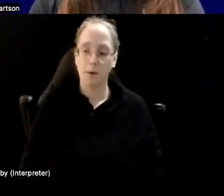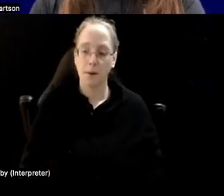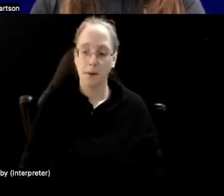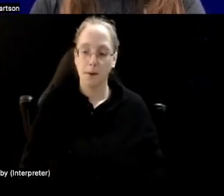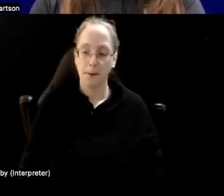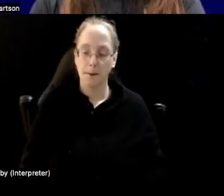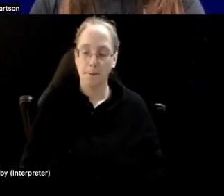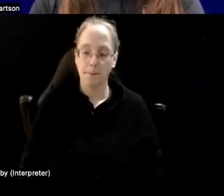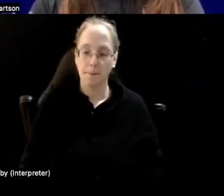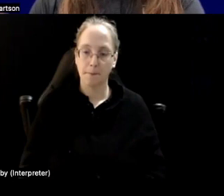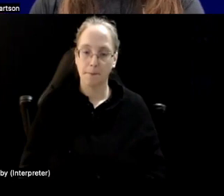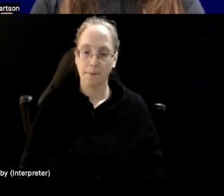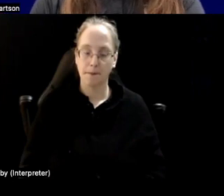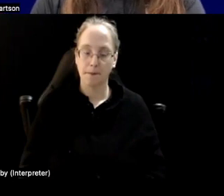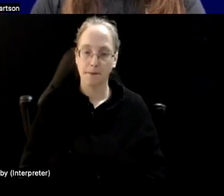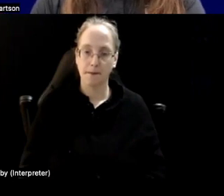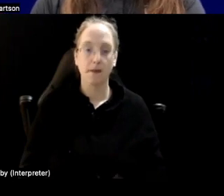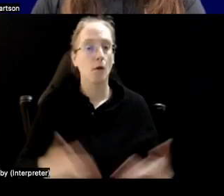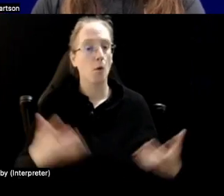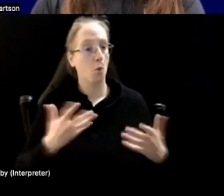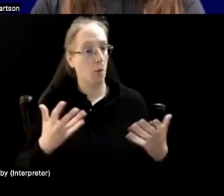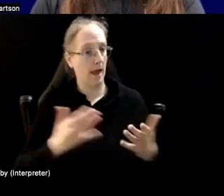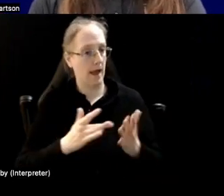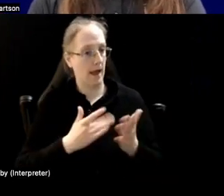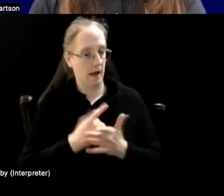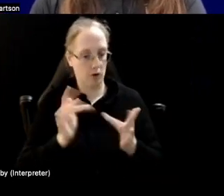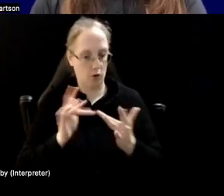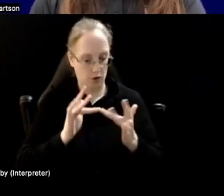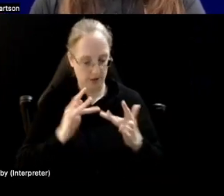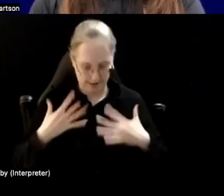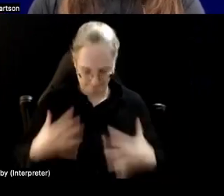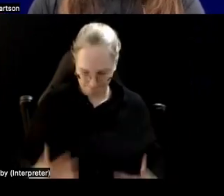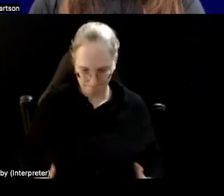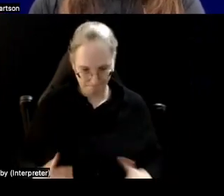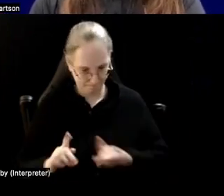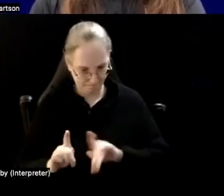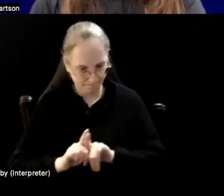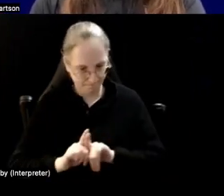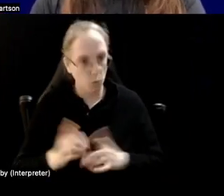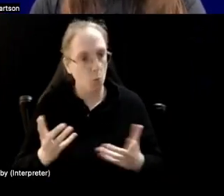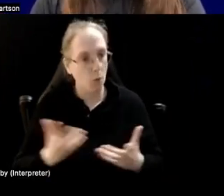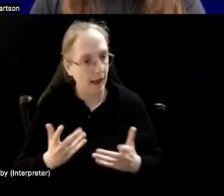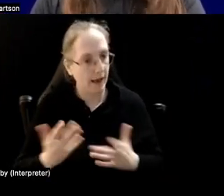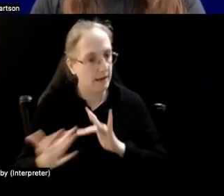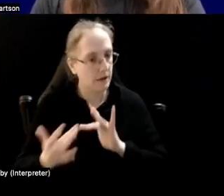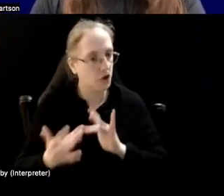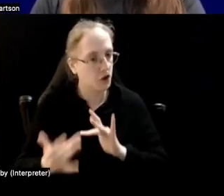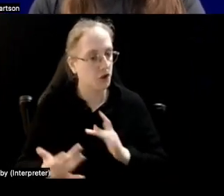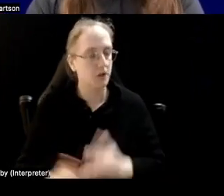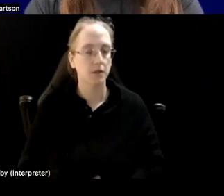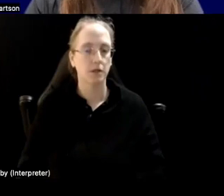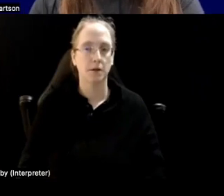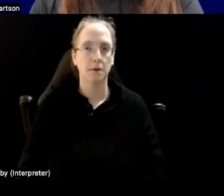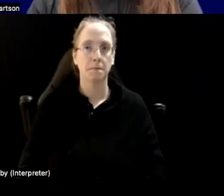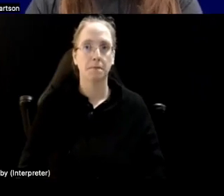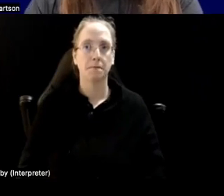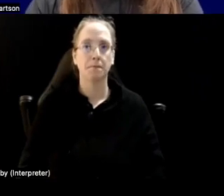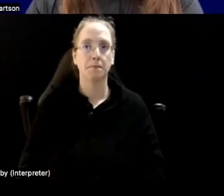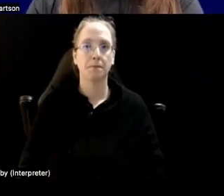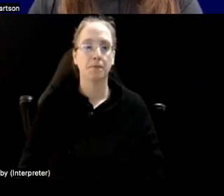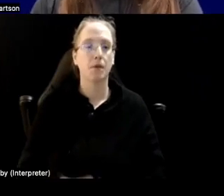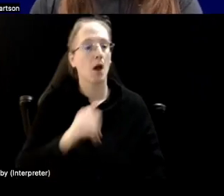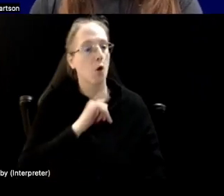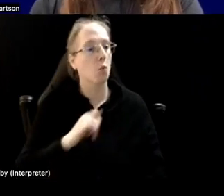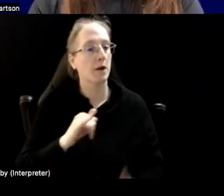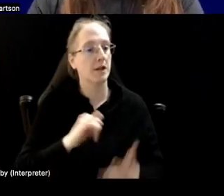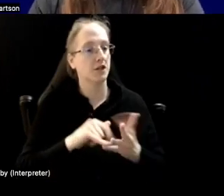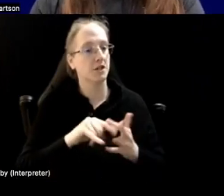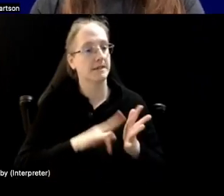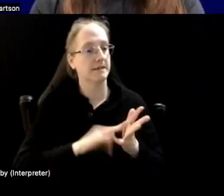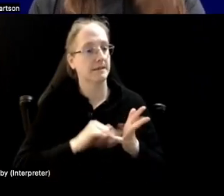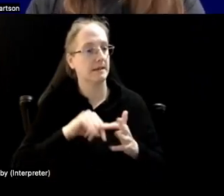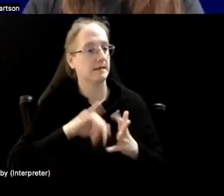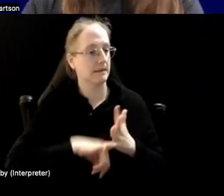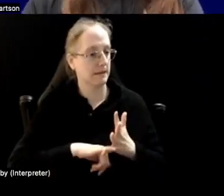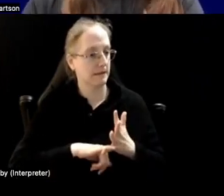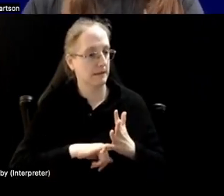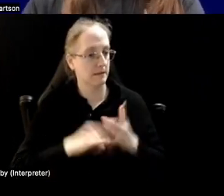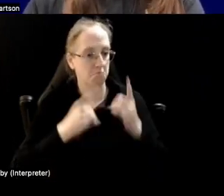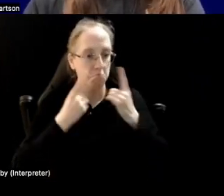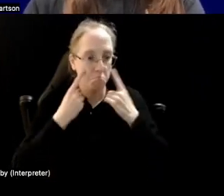where is that contact going to occur and which senses are we going to be using throughout the